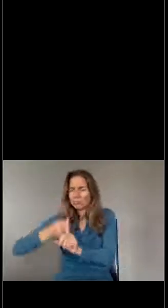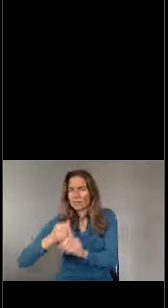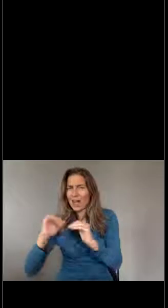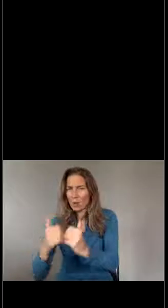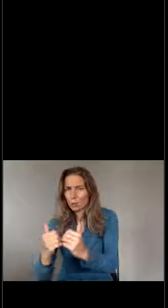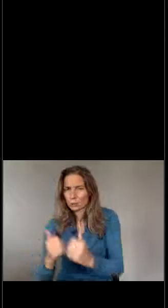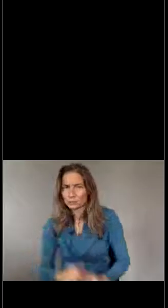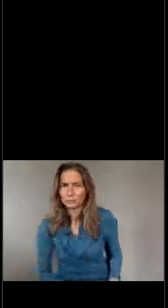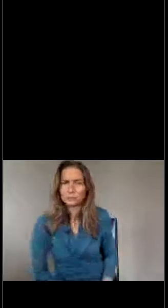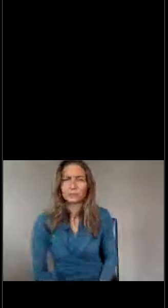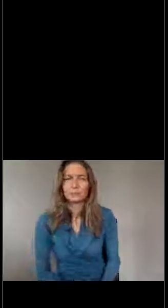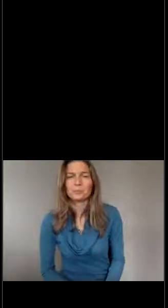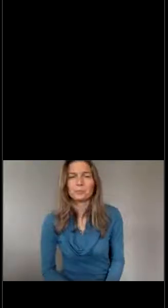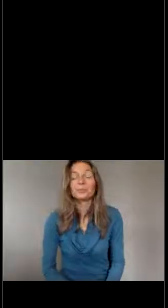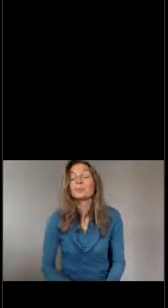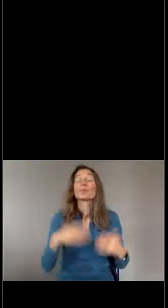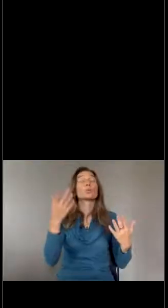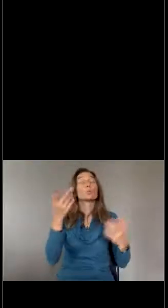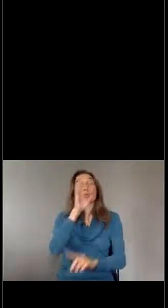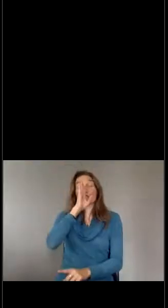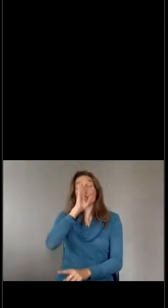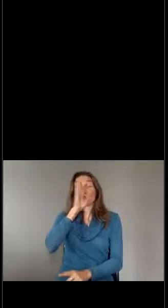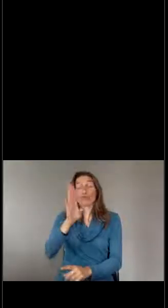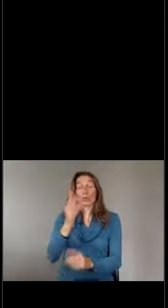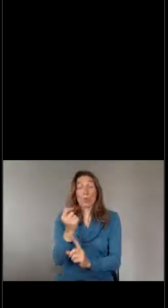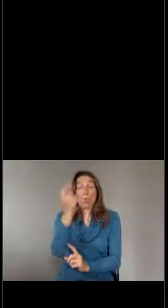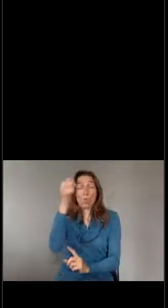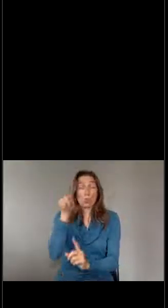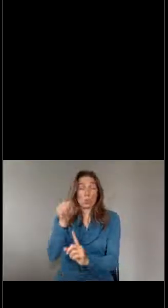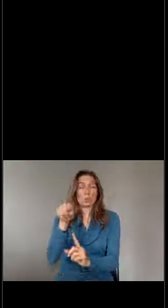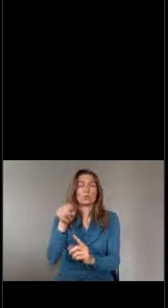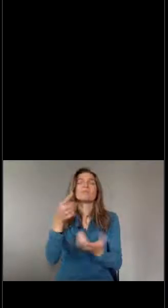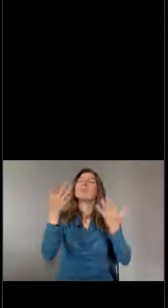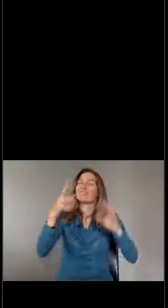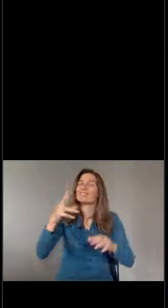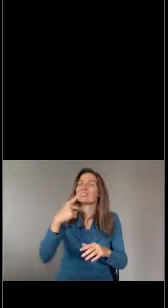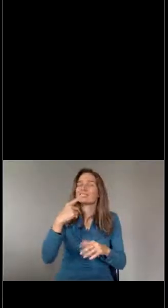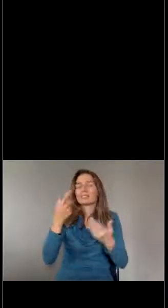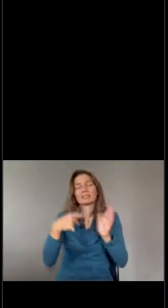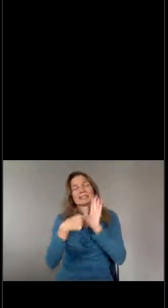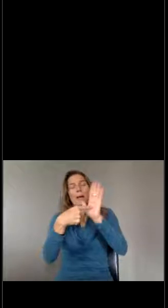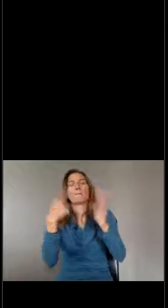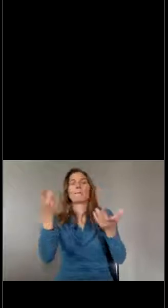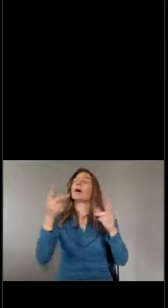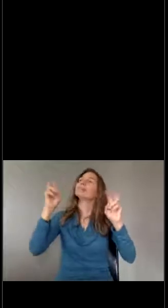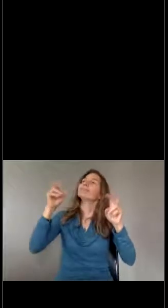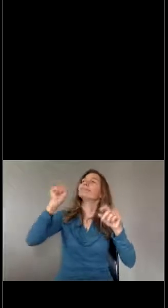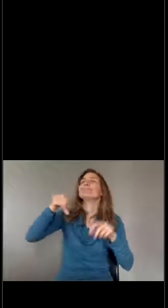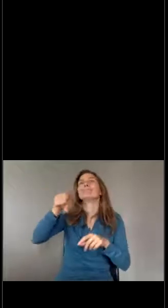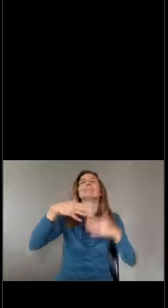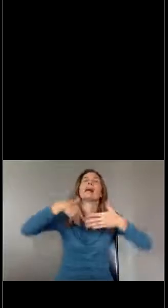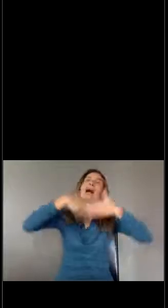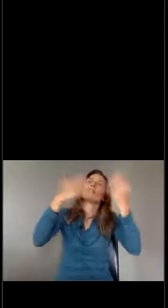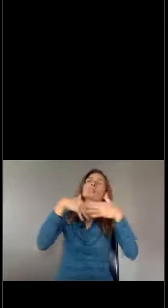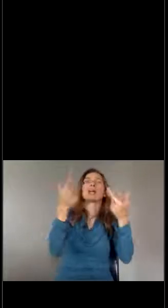In the last example we talked about the standard of living approach. I won't explain now how this is calculated,